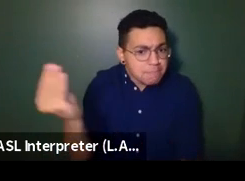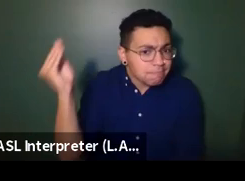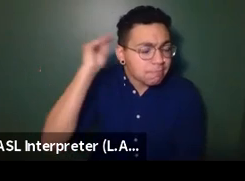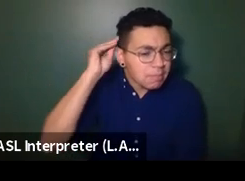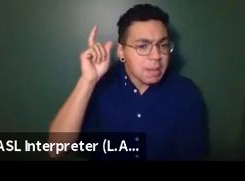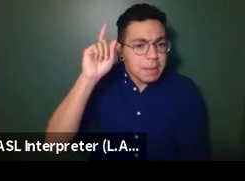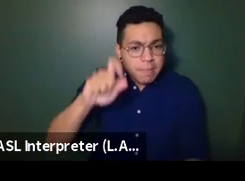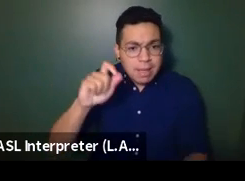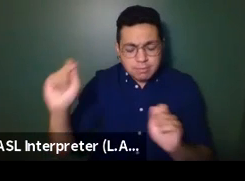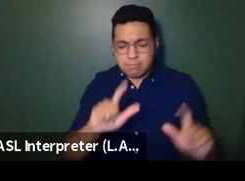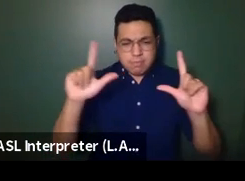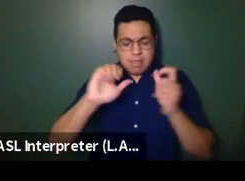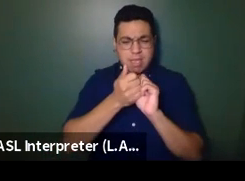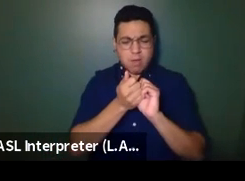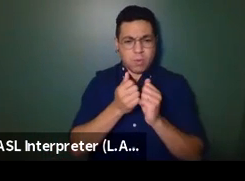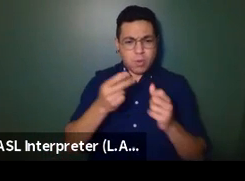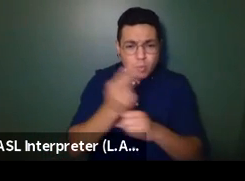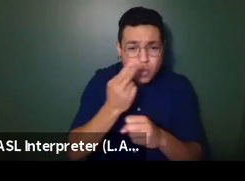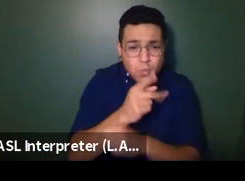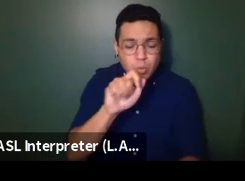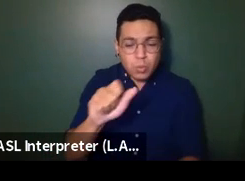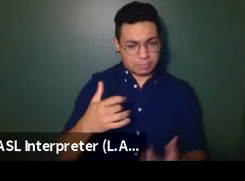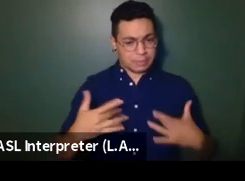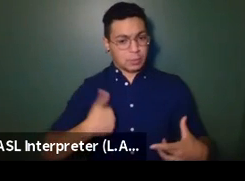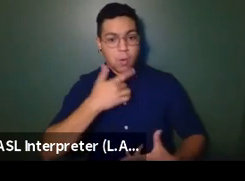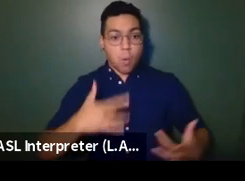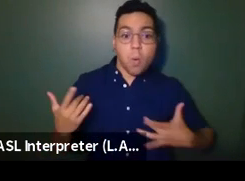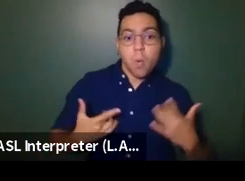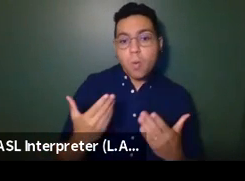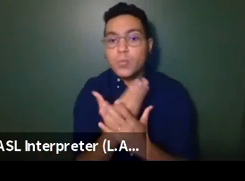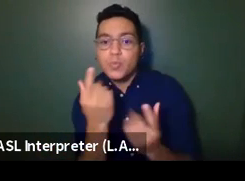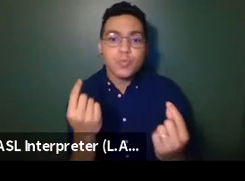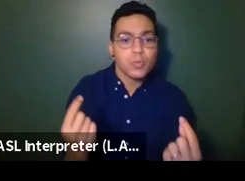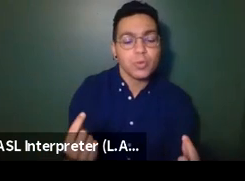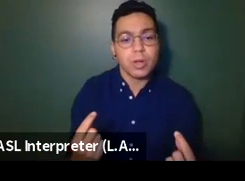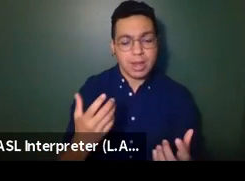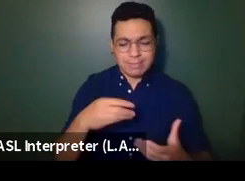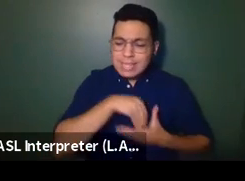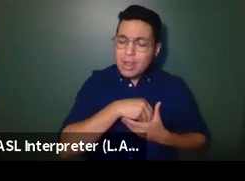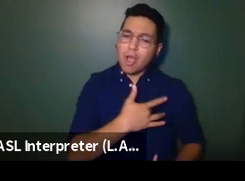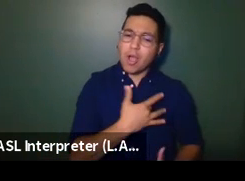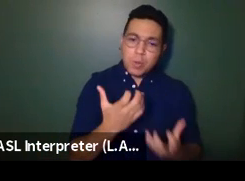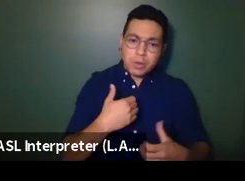Jeff Crawford: as we're using tools. Many of us get really excited about features and I know at our hearts we really want what's best for students. What we want